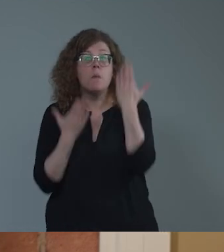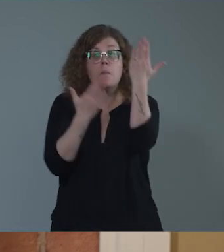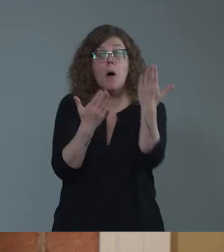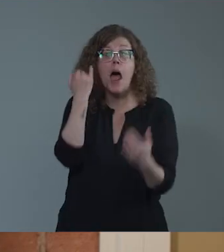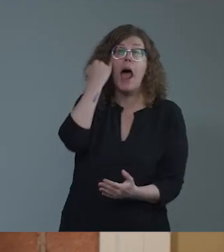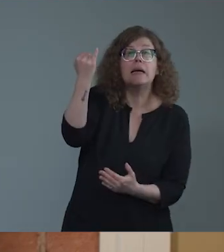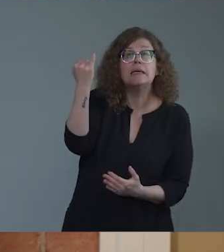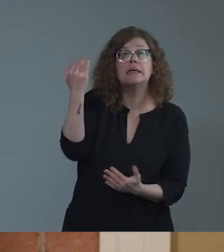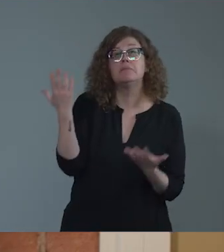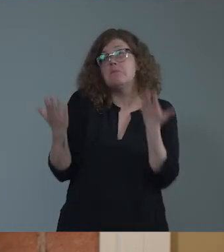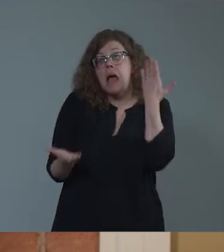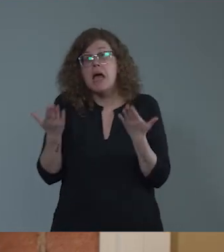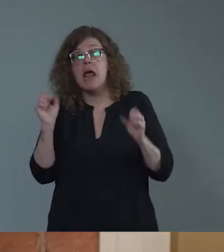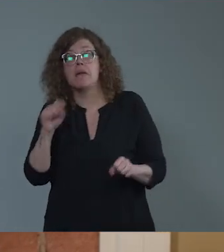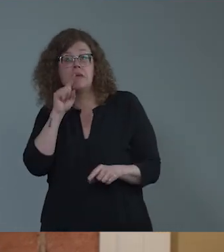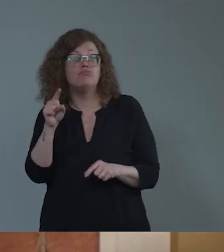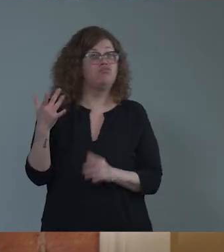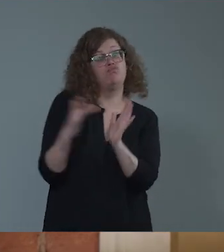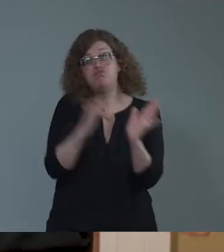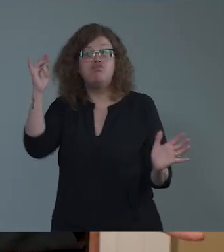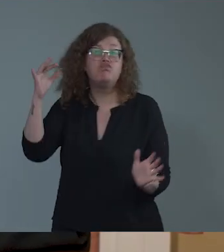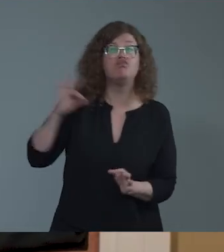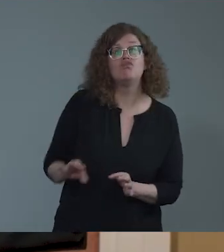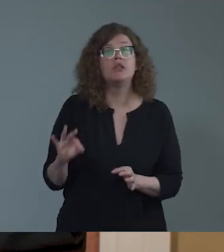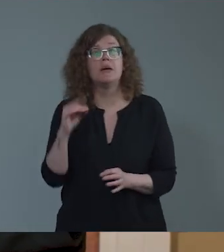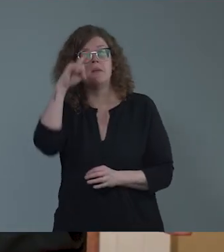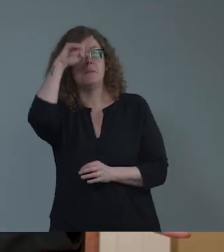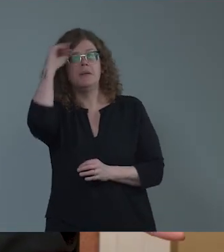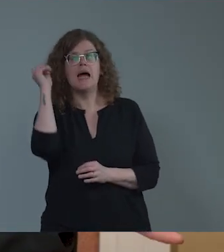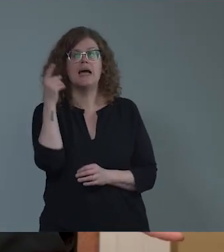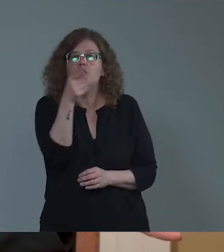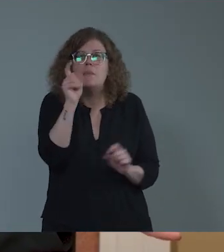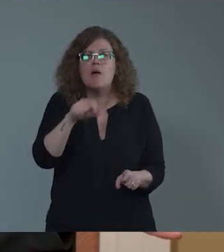And that's because you might not have the body of work in your history that would allow you to get hired